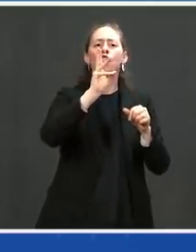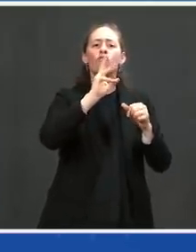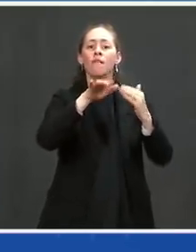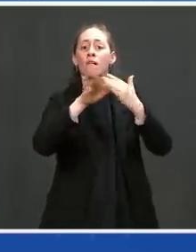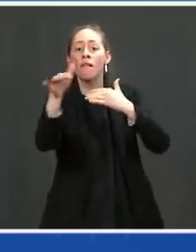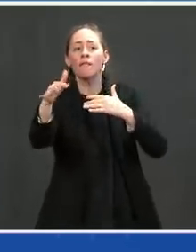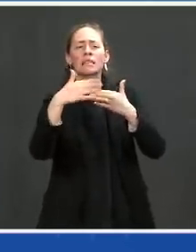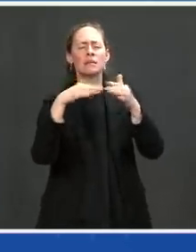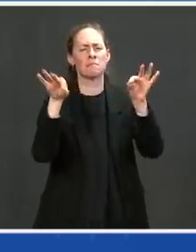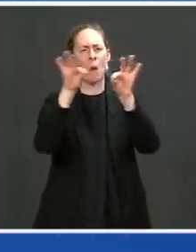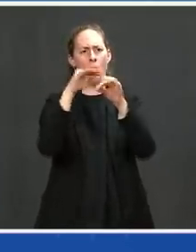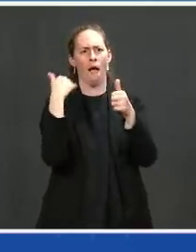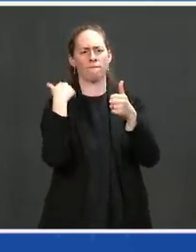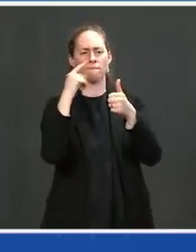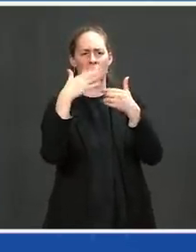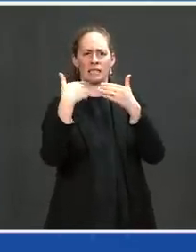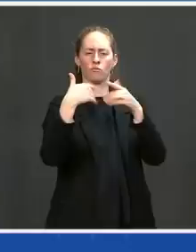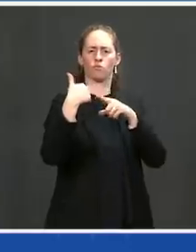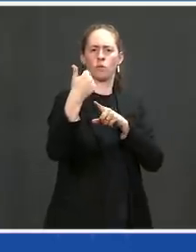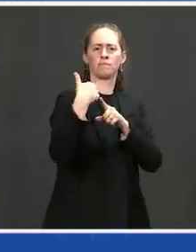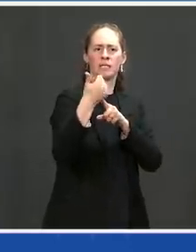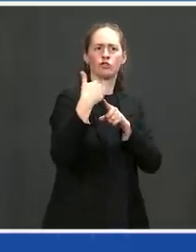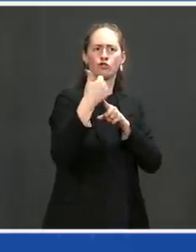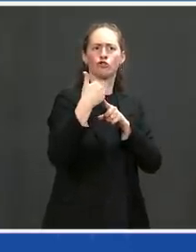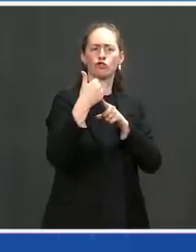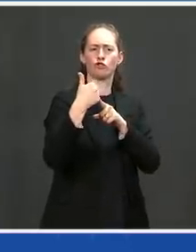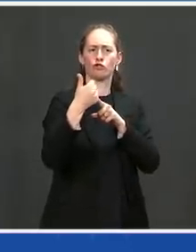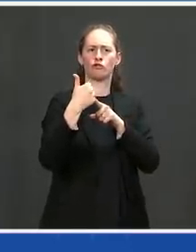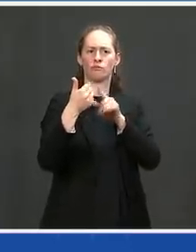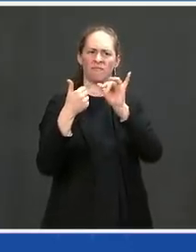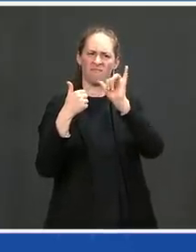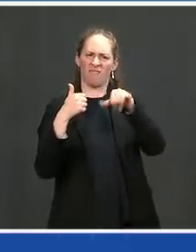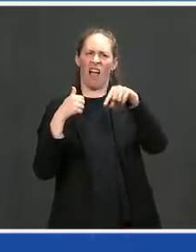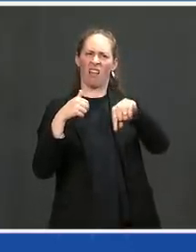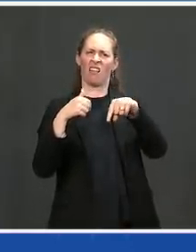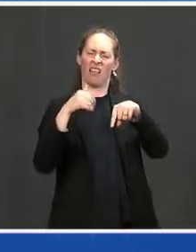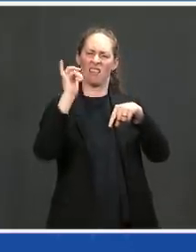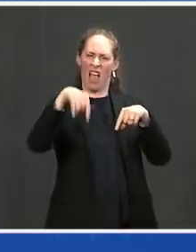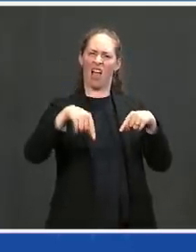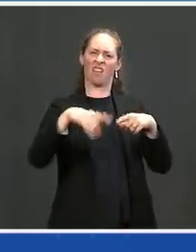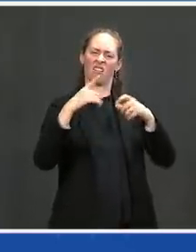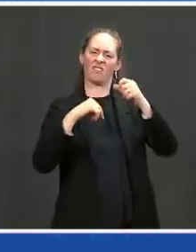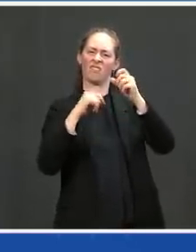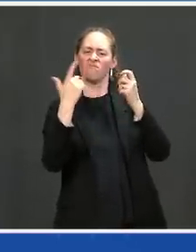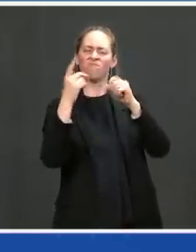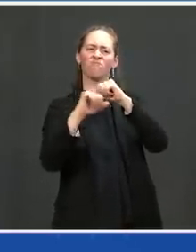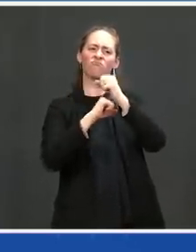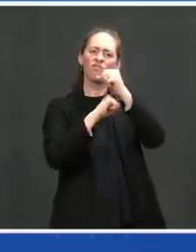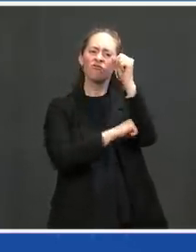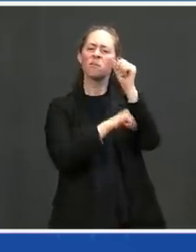All the things that relate to infrastructure. We have somewhere -- I asked the staff to write it down for me,